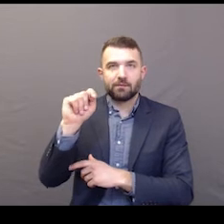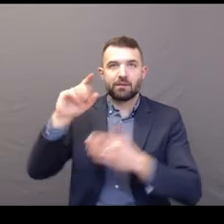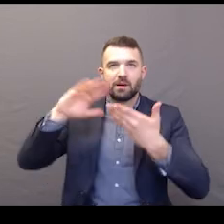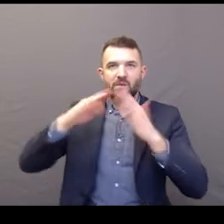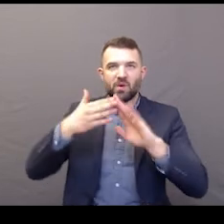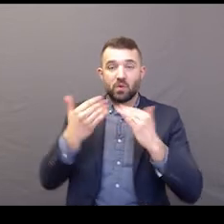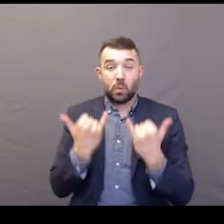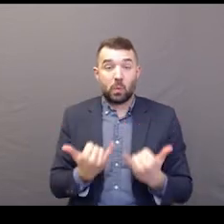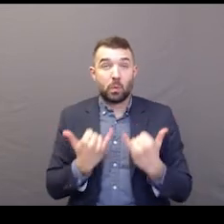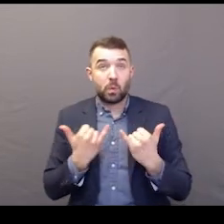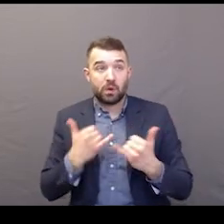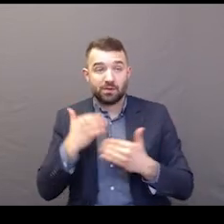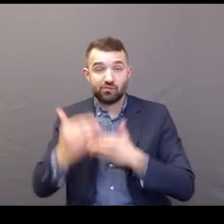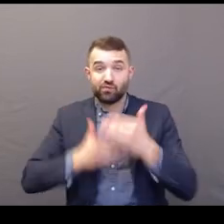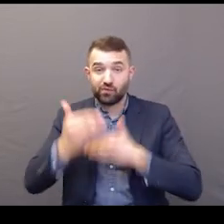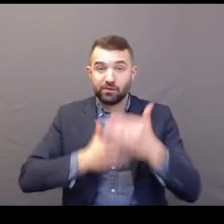where required per development agreements.